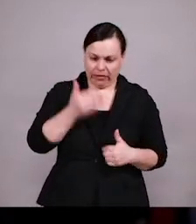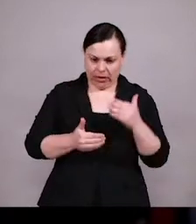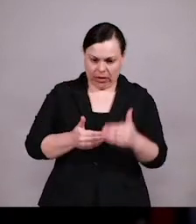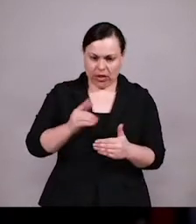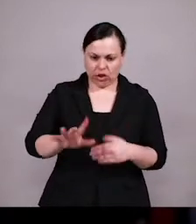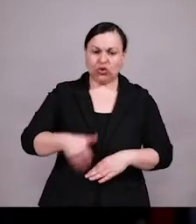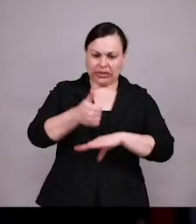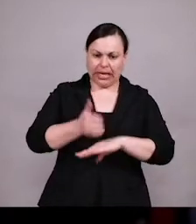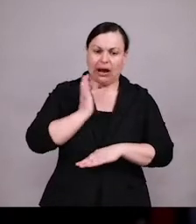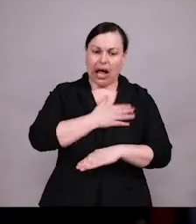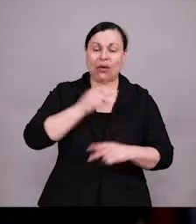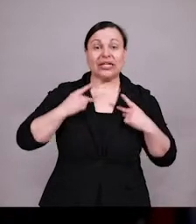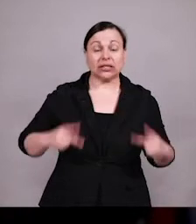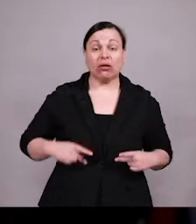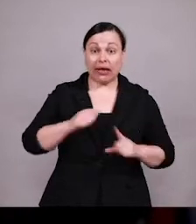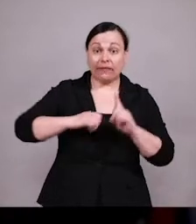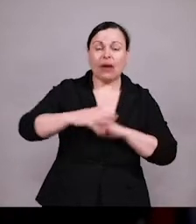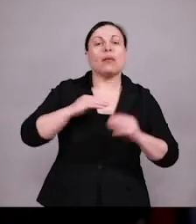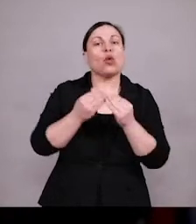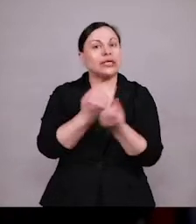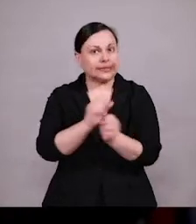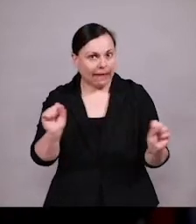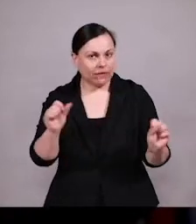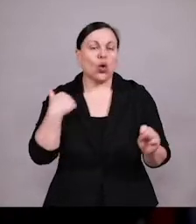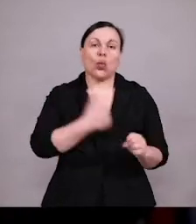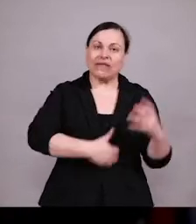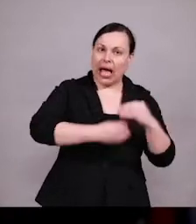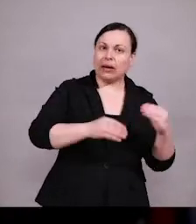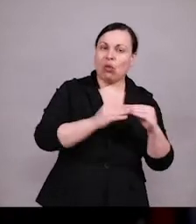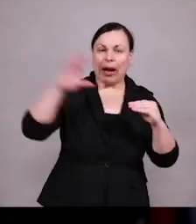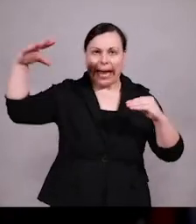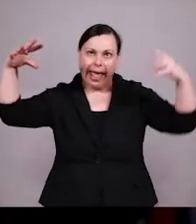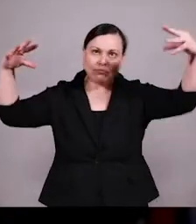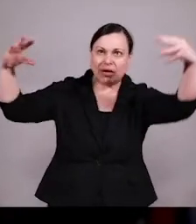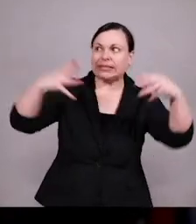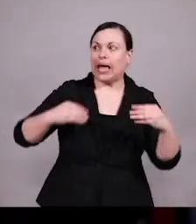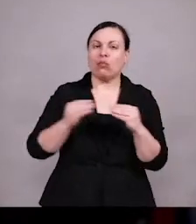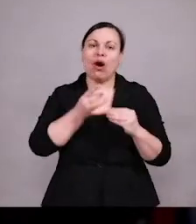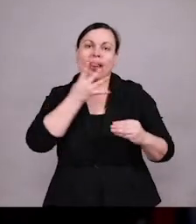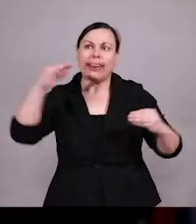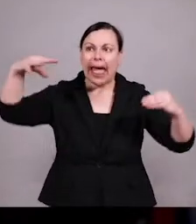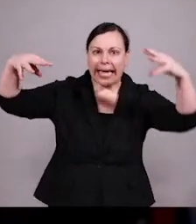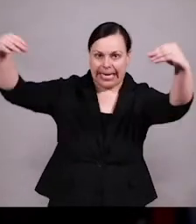make the physical environment of our campus safer, adding cameras and lighting that have contributed